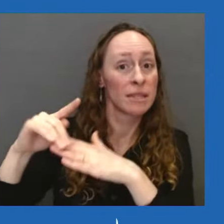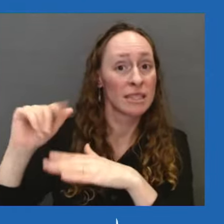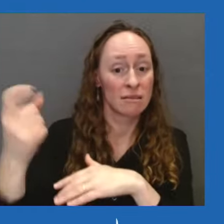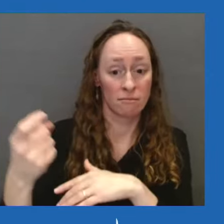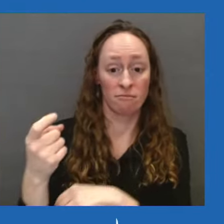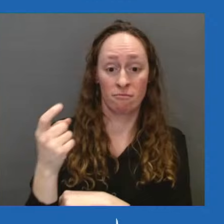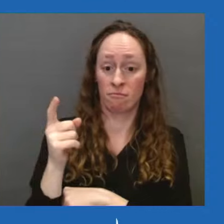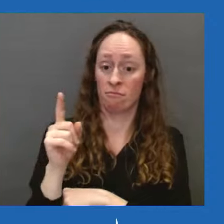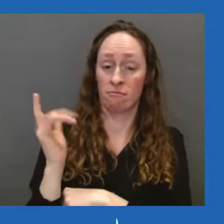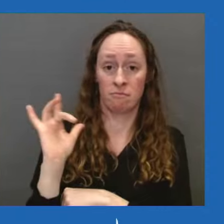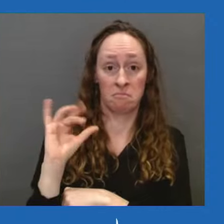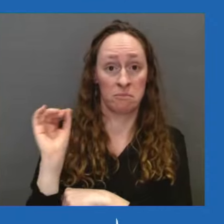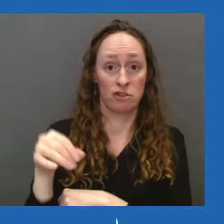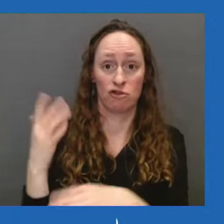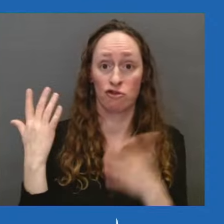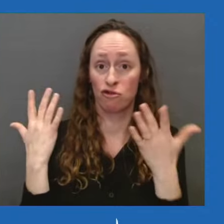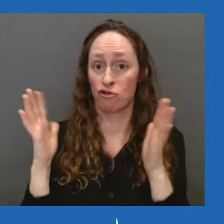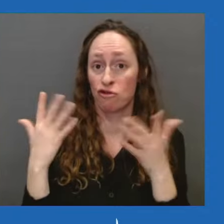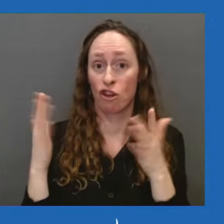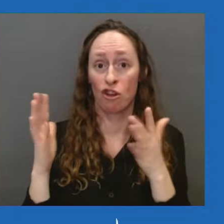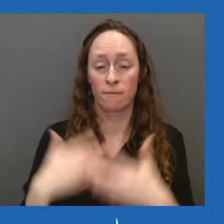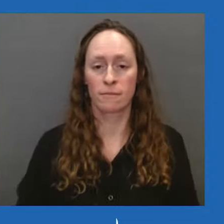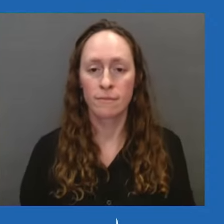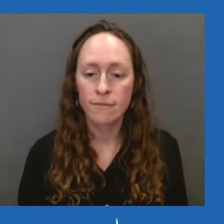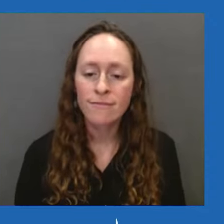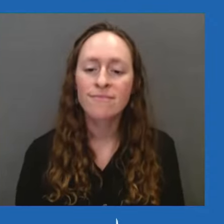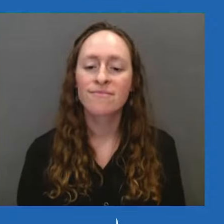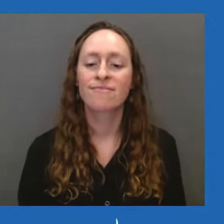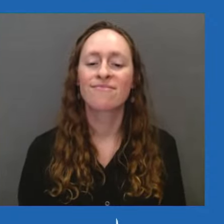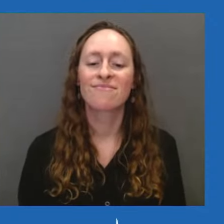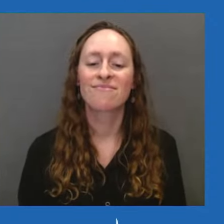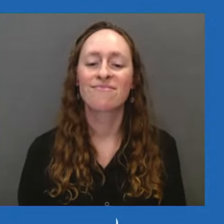a family of a hundred -- family of four making 150,000 bucks a year.